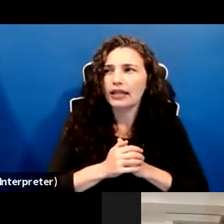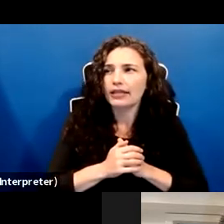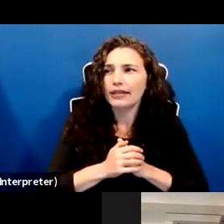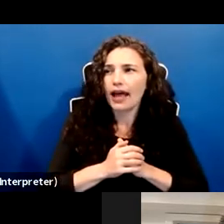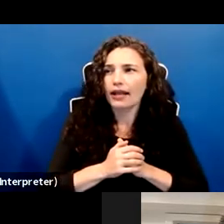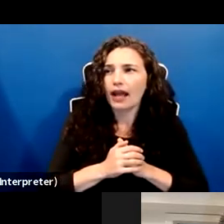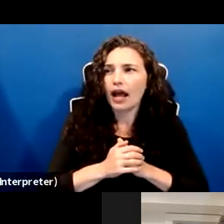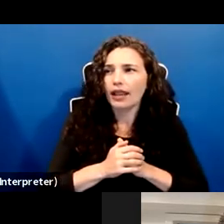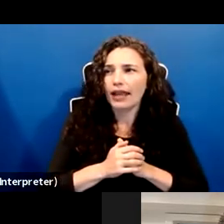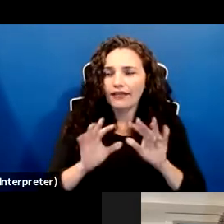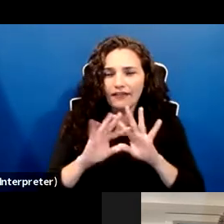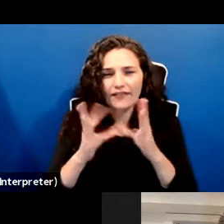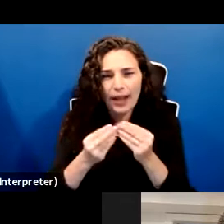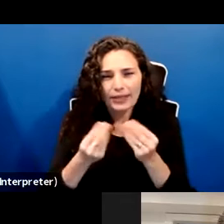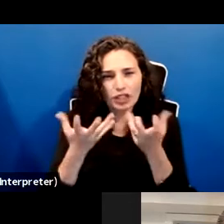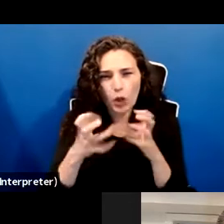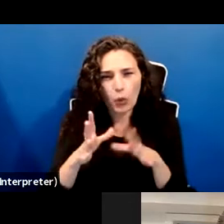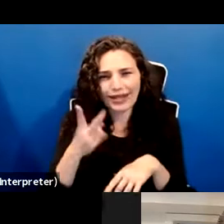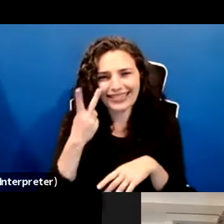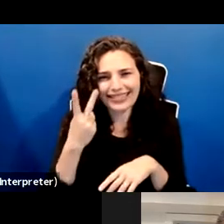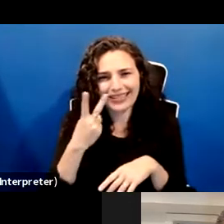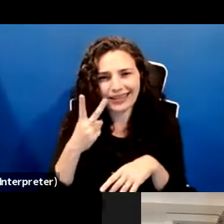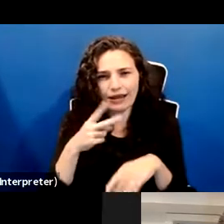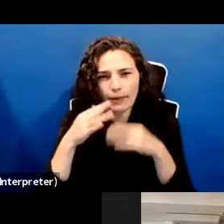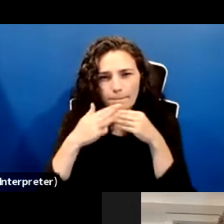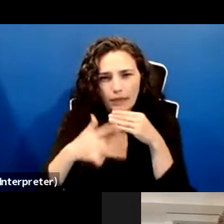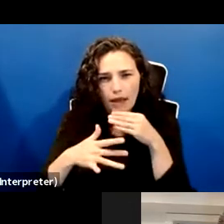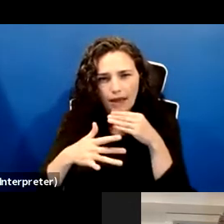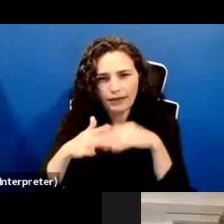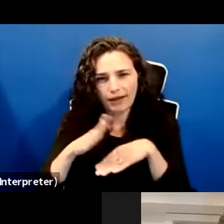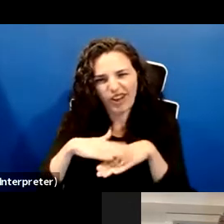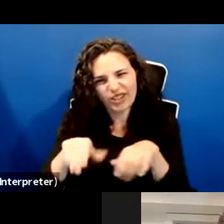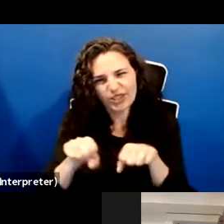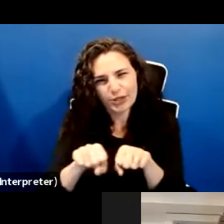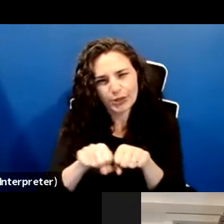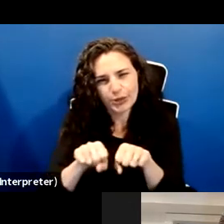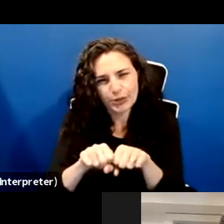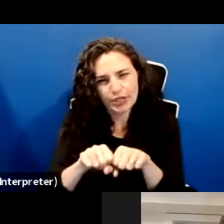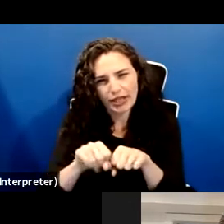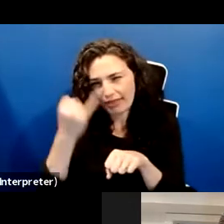It's such a small idea and it's, I'm sure that's not something that's taught in any textbook,